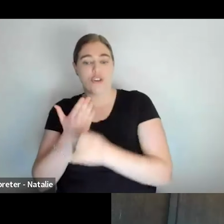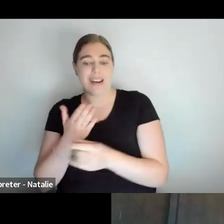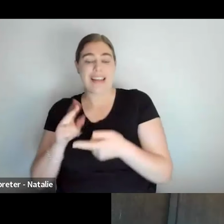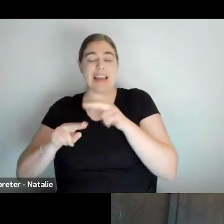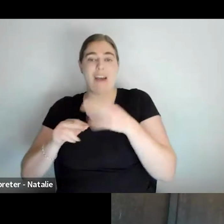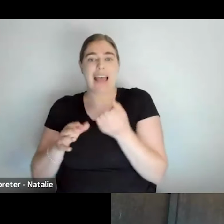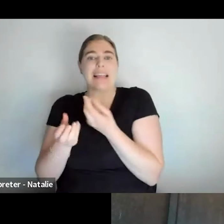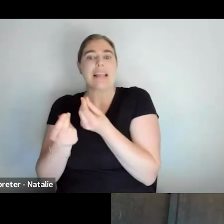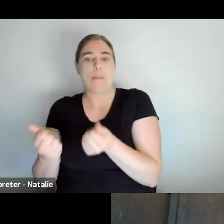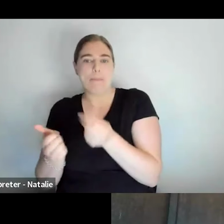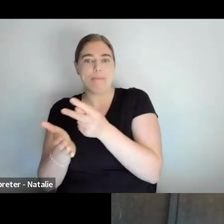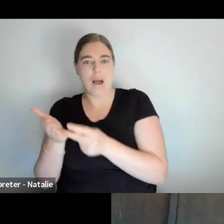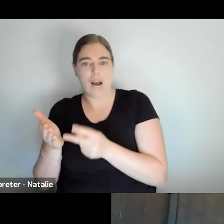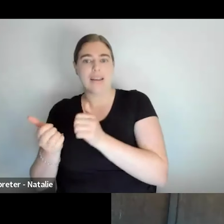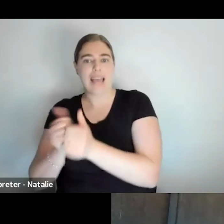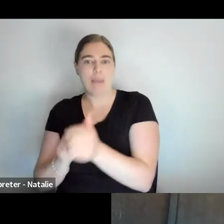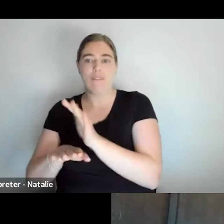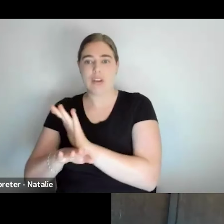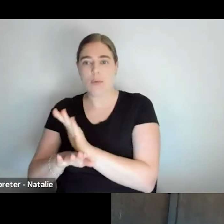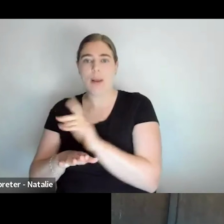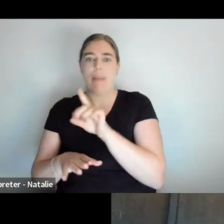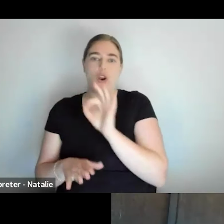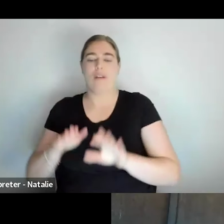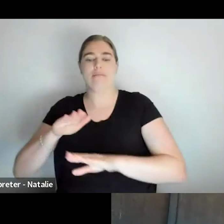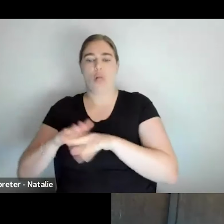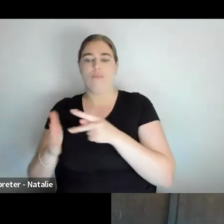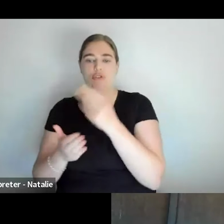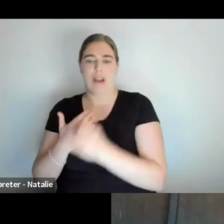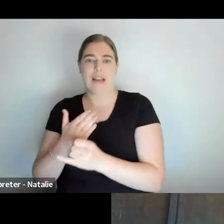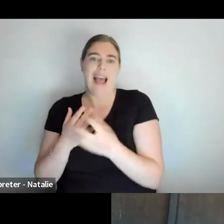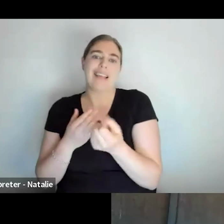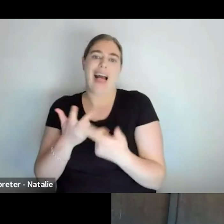We just wouldn't duplicate a kind of support that is already offered by